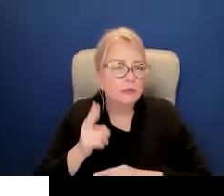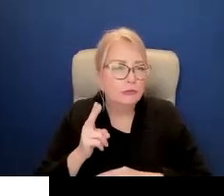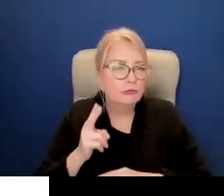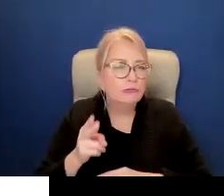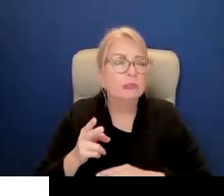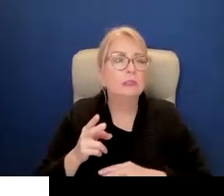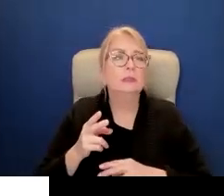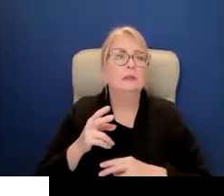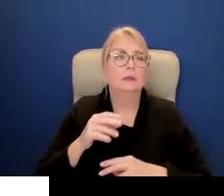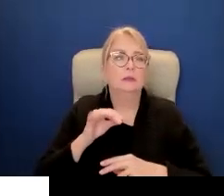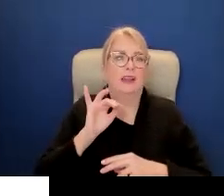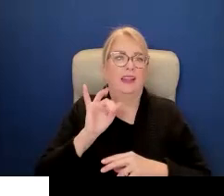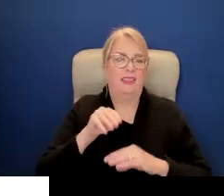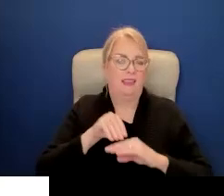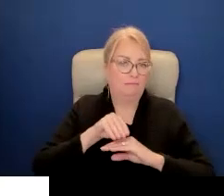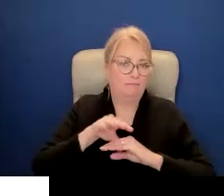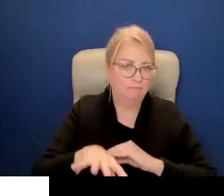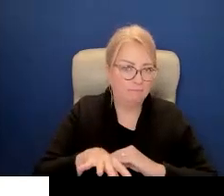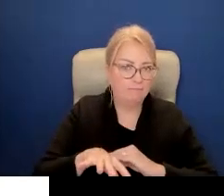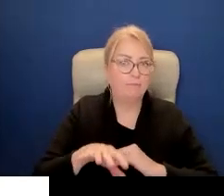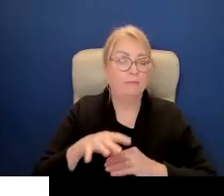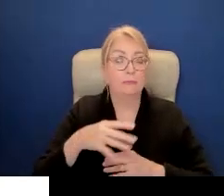if there is an immigration remedy for them or not.